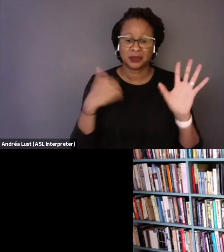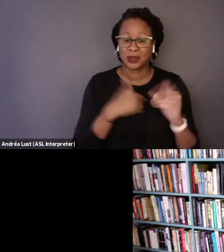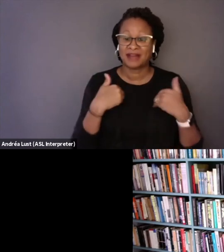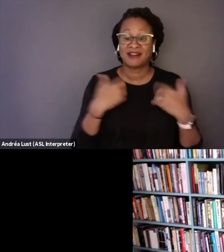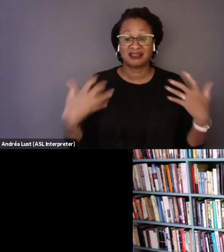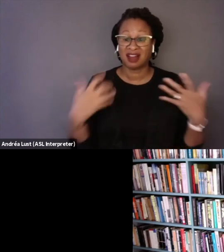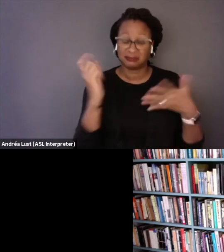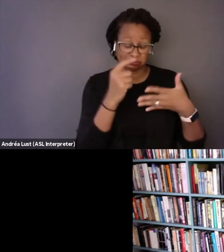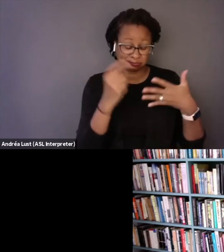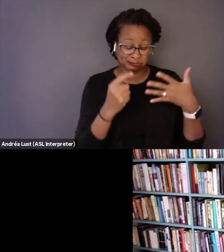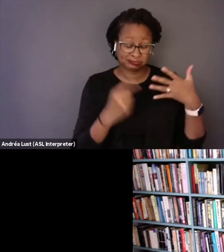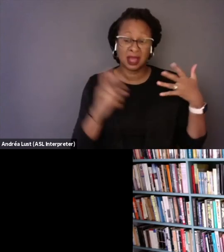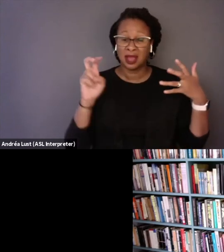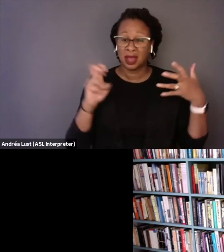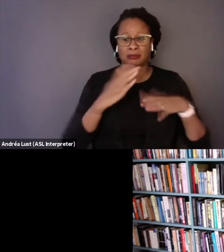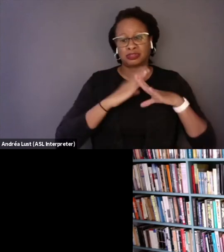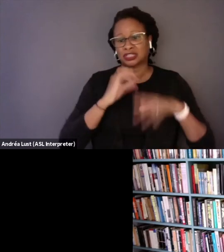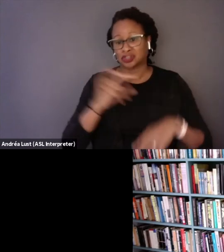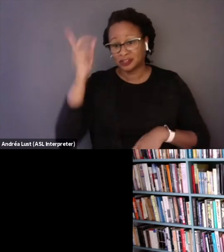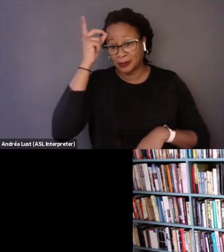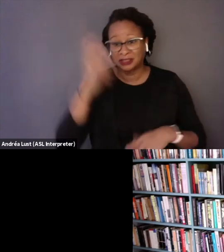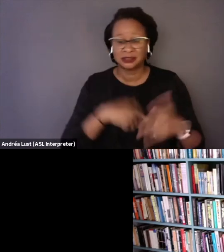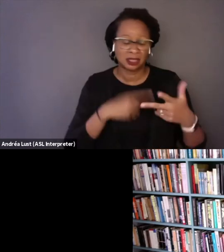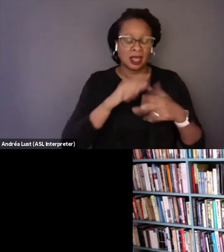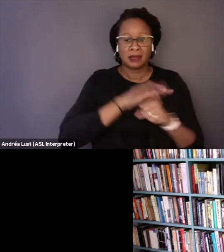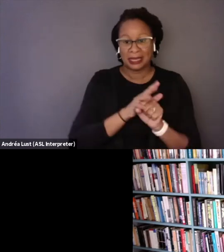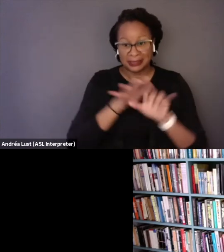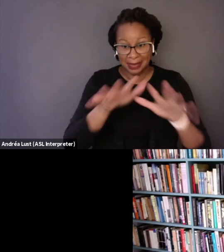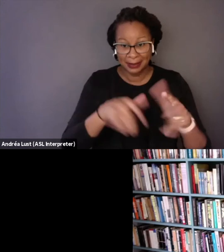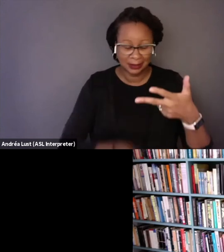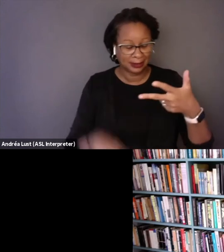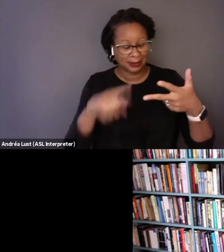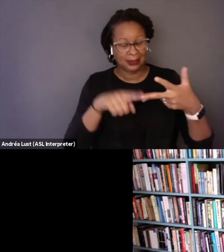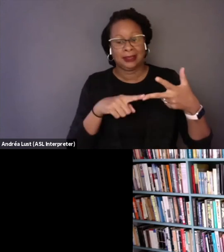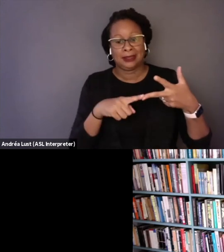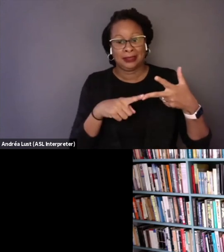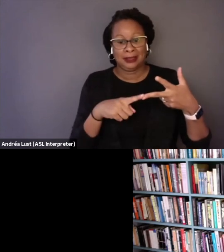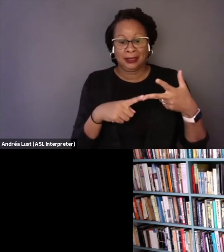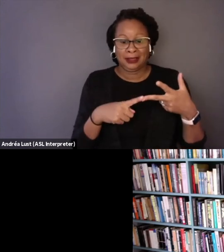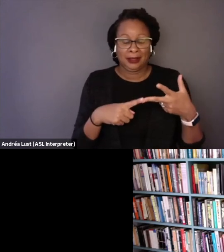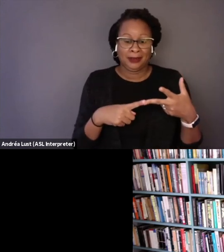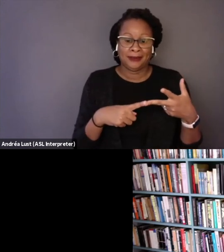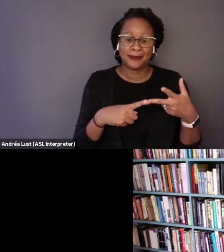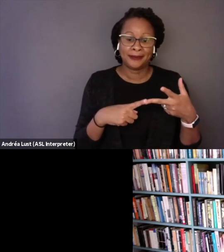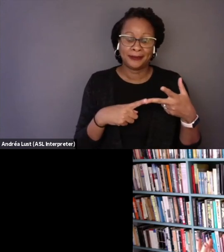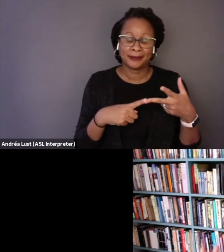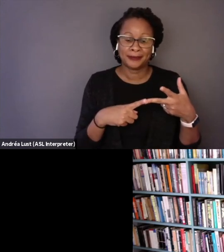We have protection of democracy, we have a pandemic, we have so many,